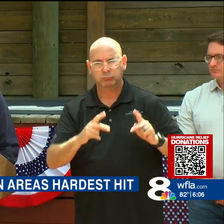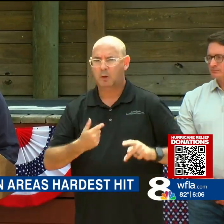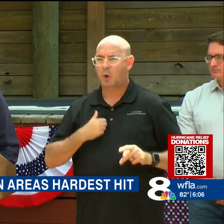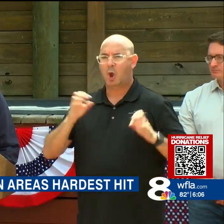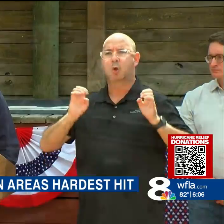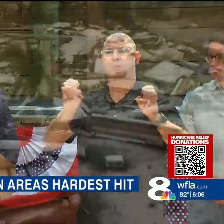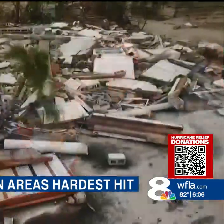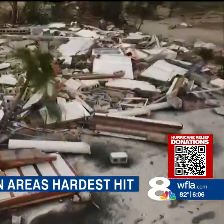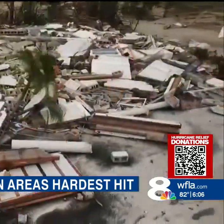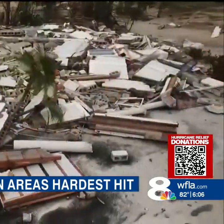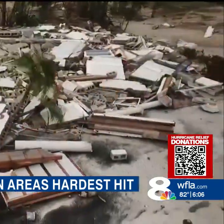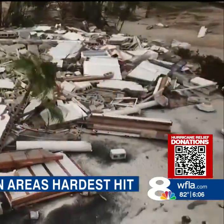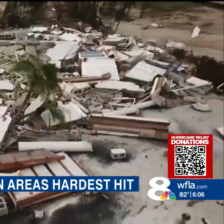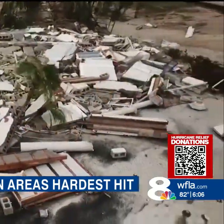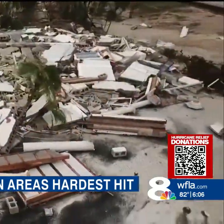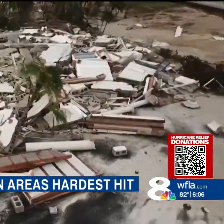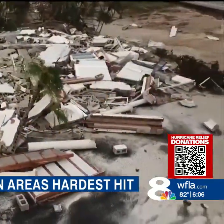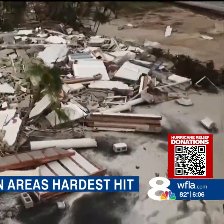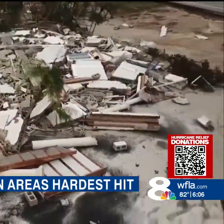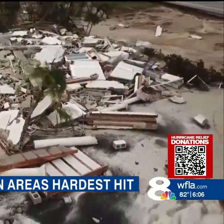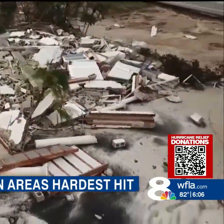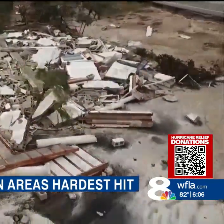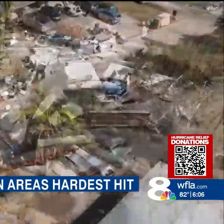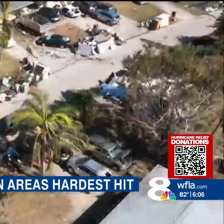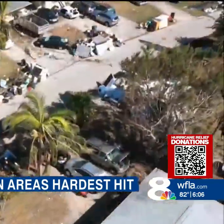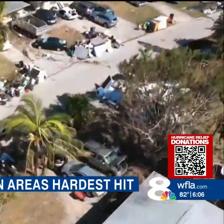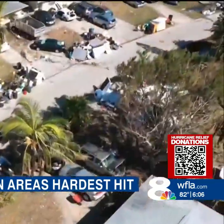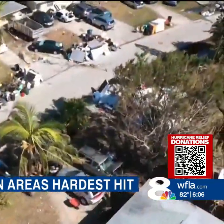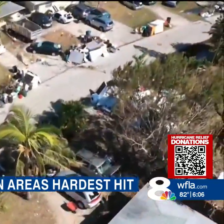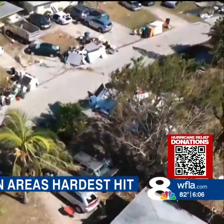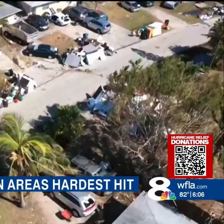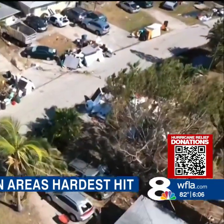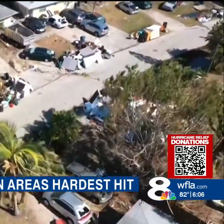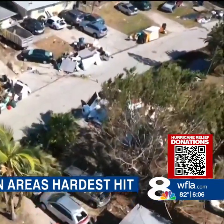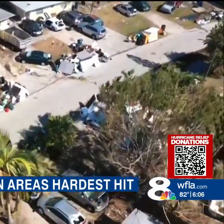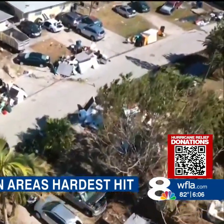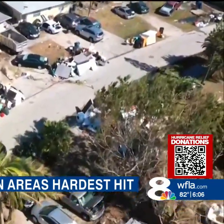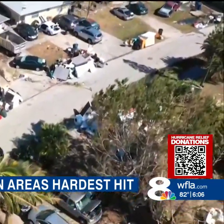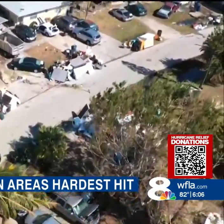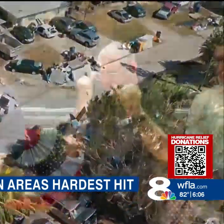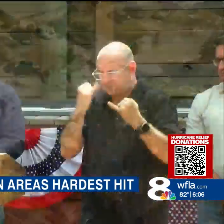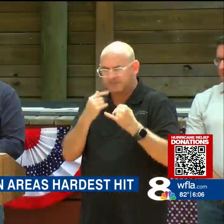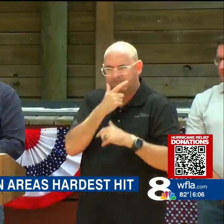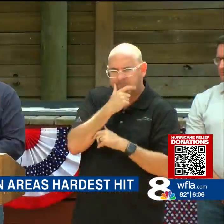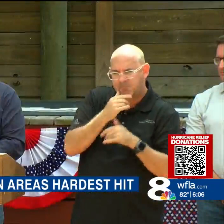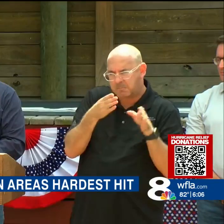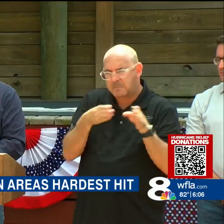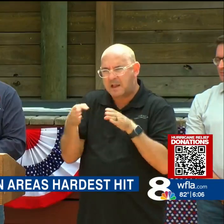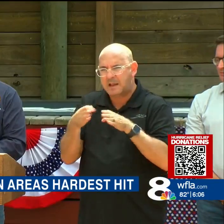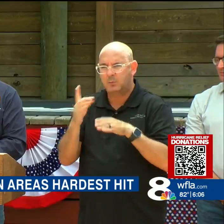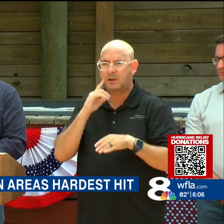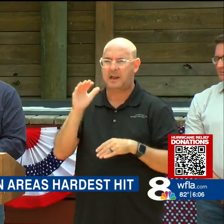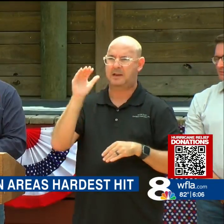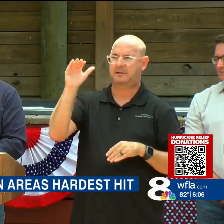BRIDGE HAS ALREADY BEEN WOULD DO IT. WE GET AN EMERGENCY CONTRACT AND WE DID IT IN 3 DAYS. AND HE SAYS